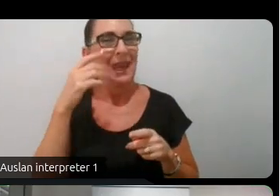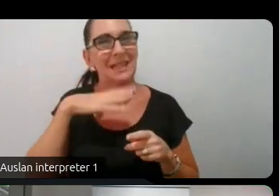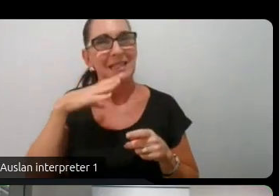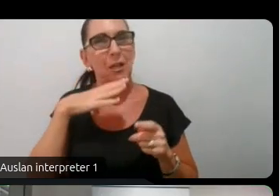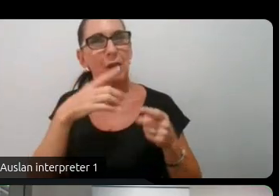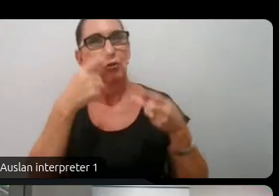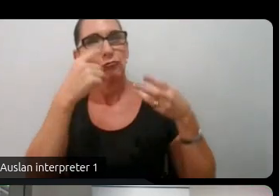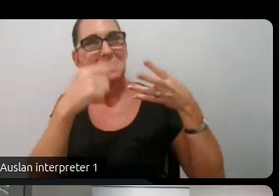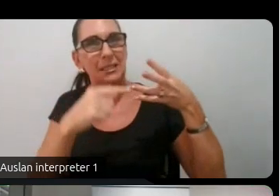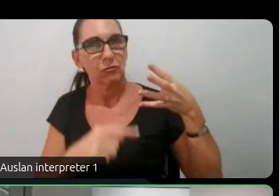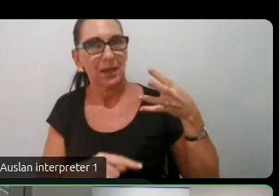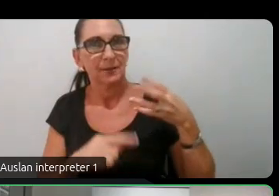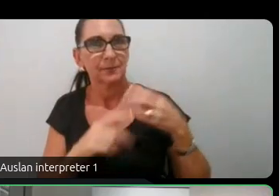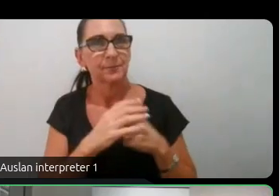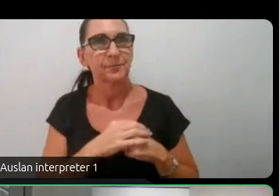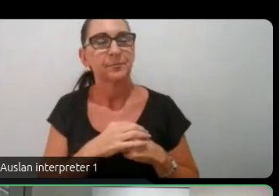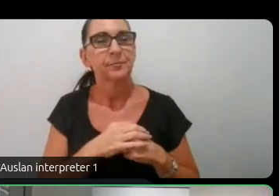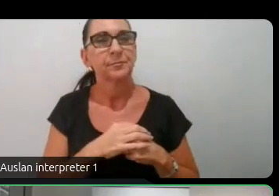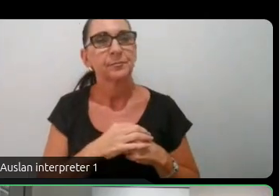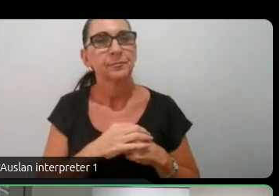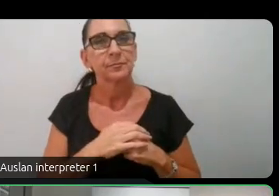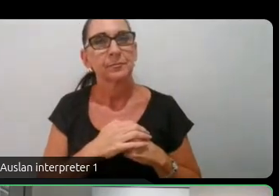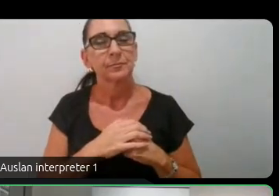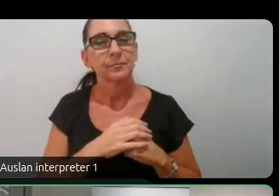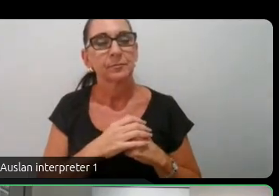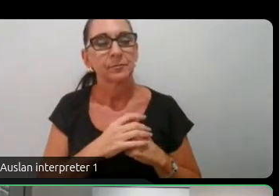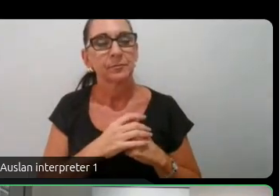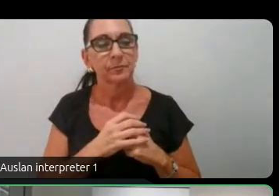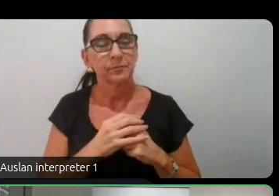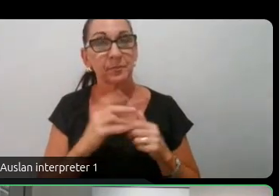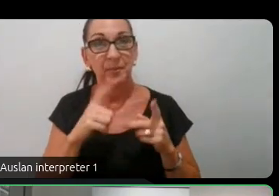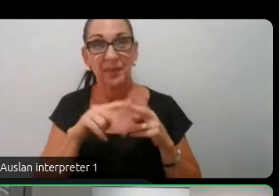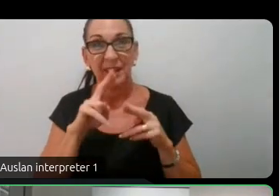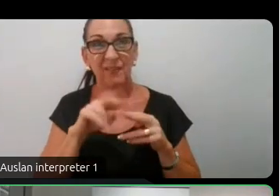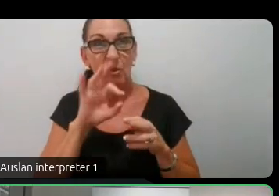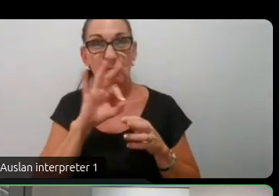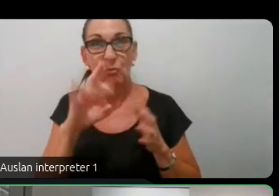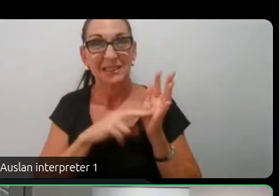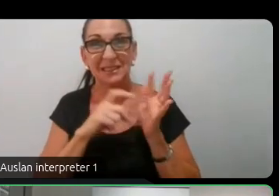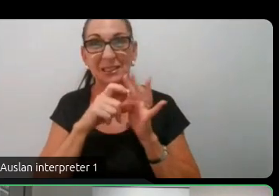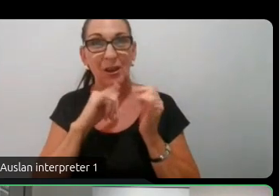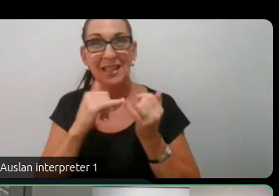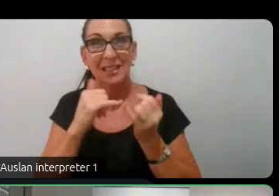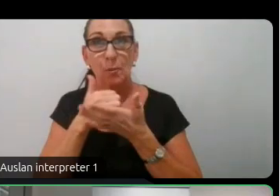The main thing I want to get away here is if it's not an NDIS support, it just can't be funded. Um,